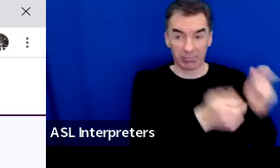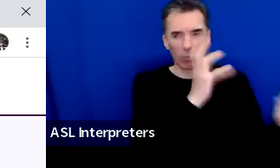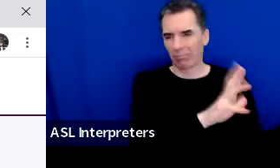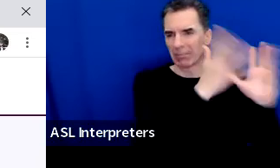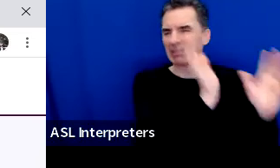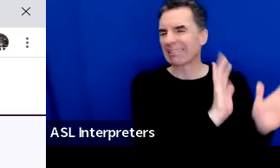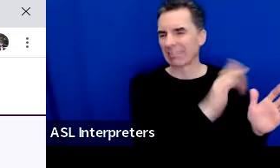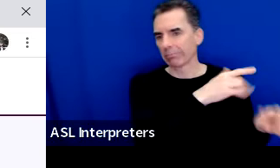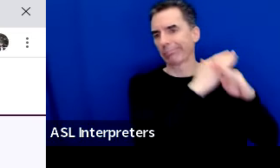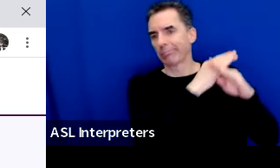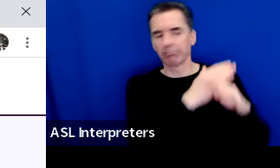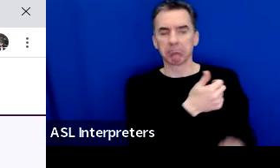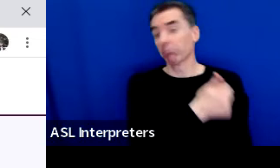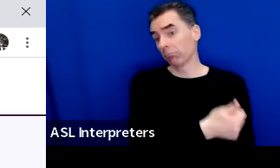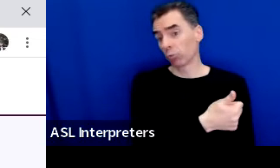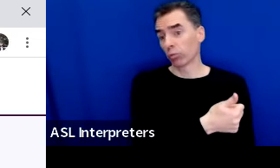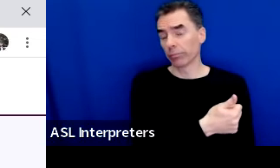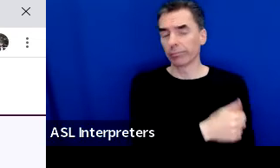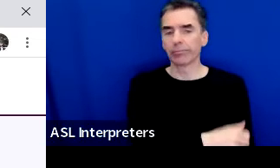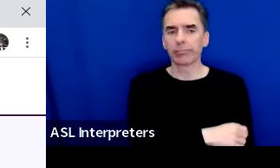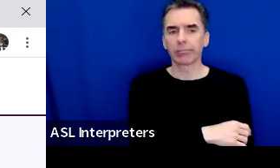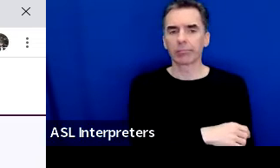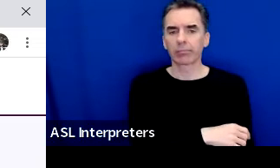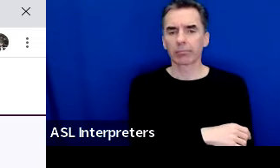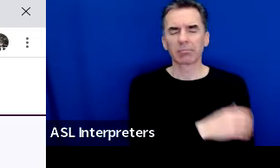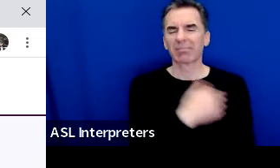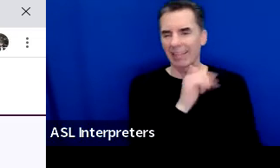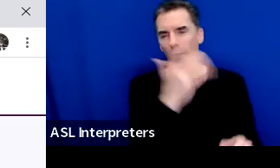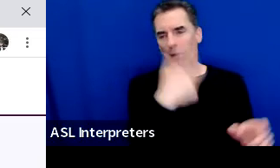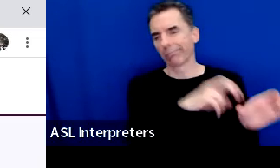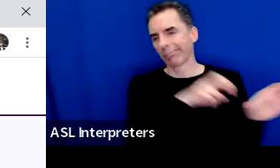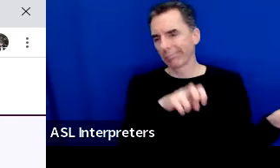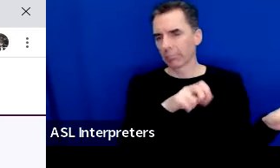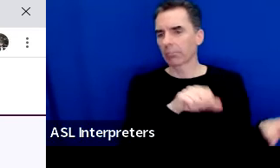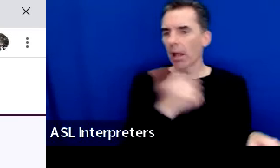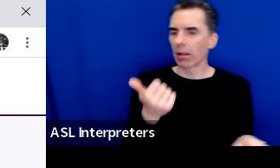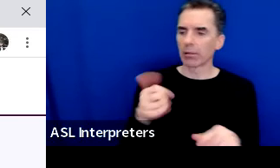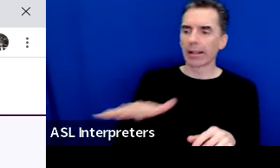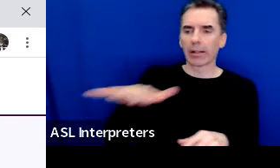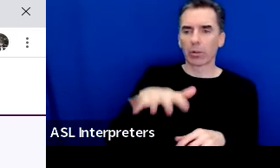So there's a lot of stops and that's that's why I'm going to this particular. So that's exactly what I'm doing.